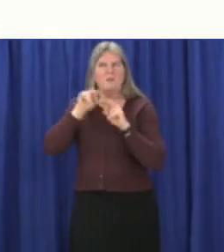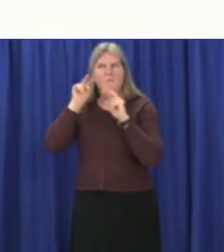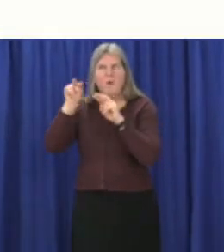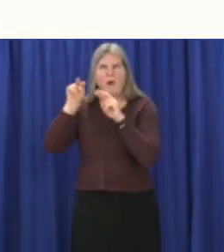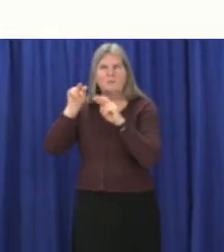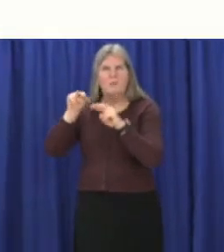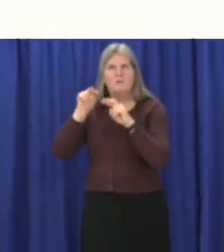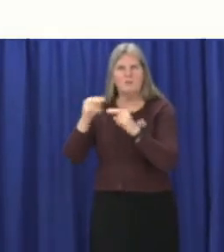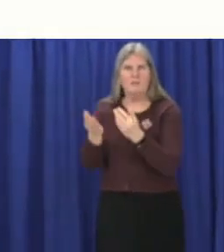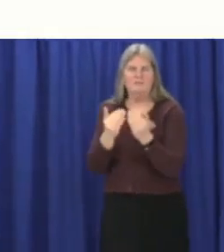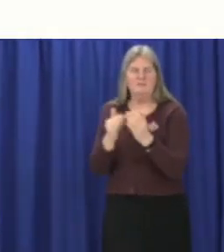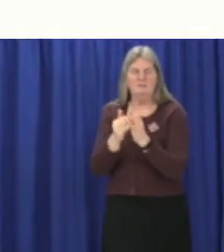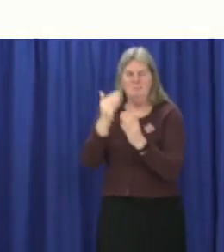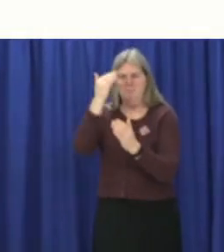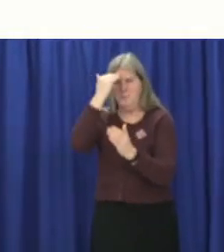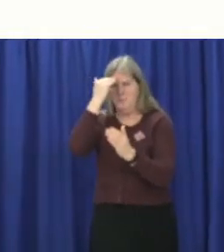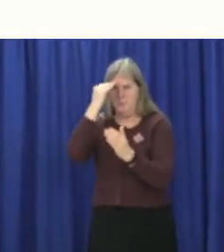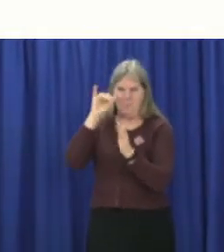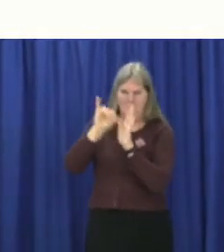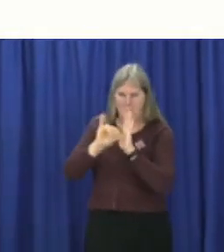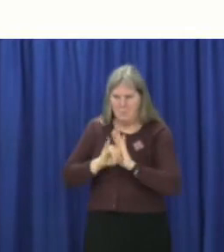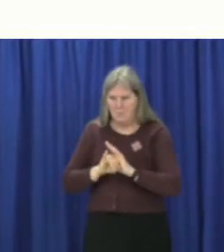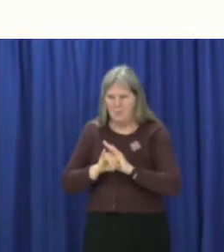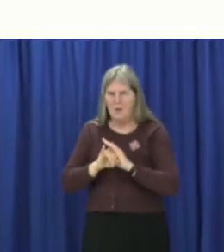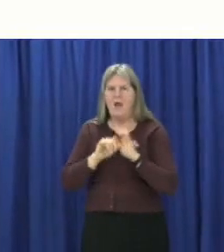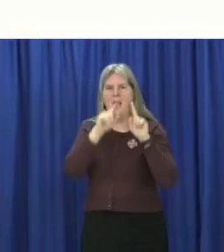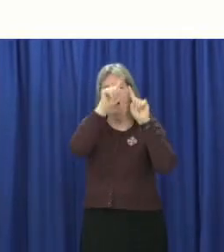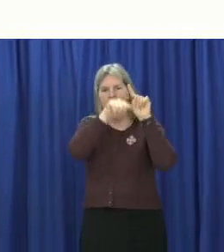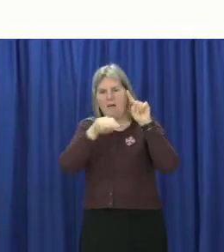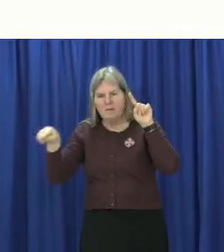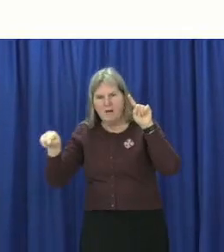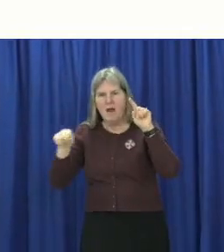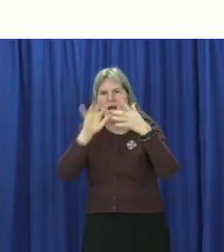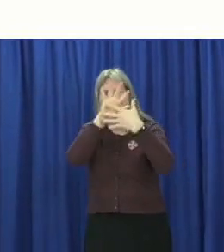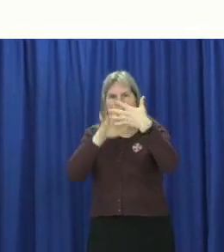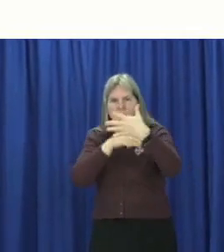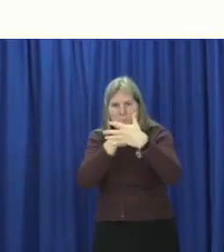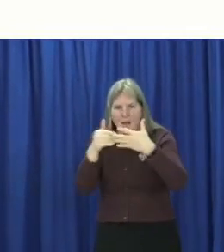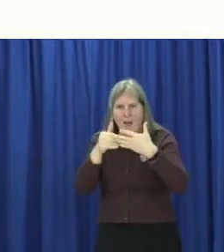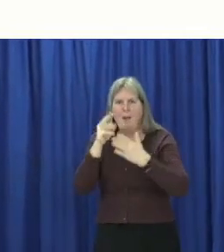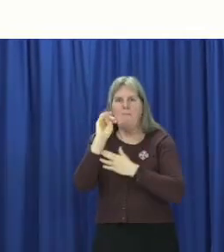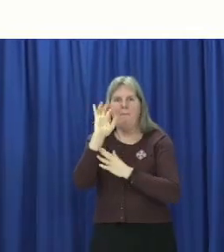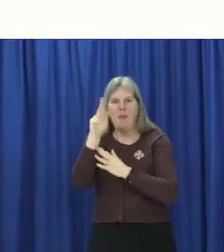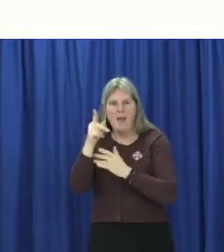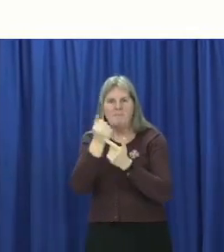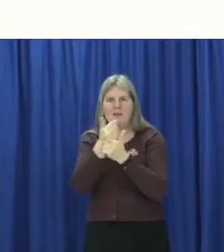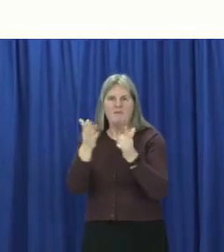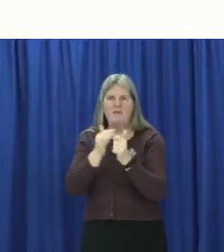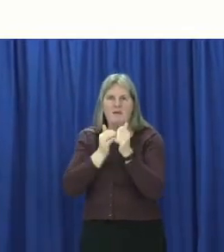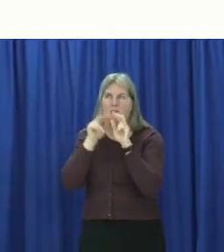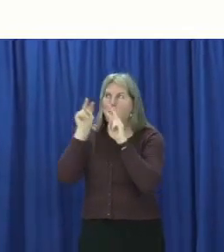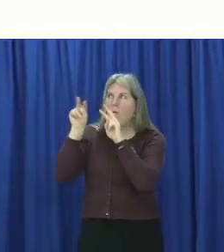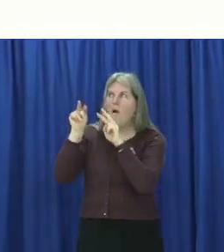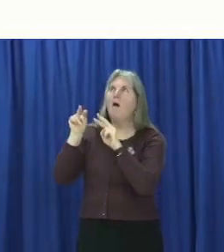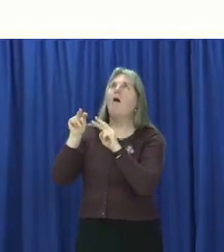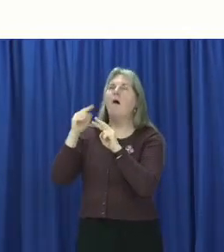with interactive graphs and maps and summaries of the data over the course of the pandemic. All of this will help us